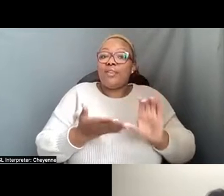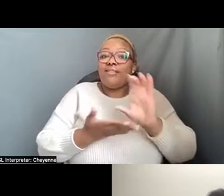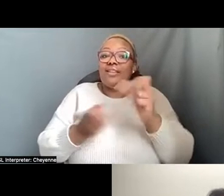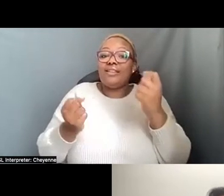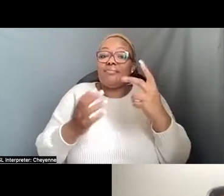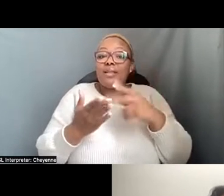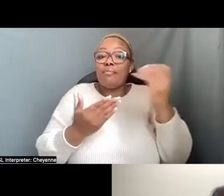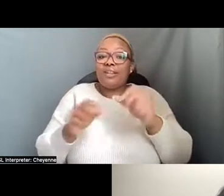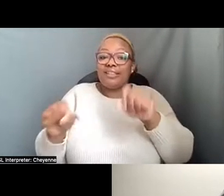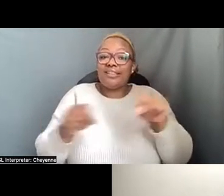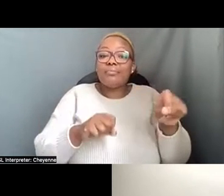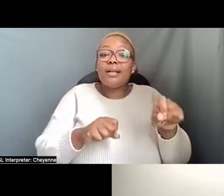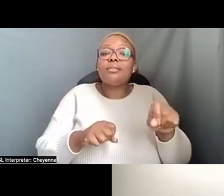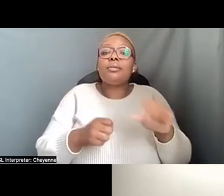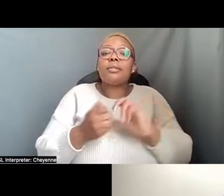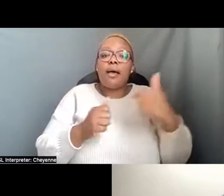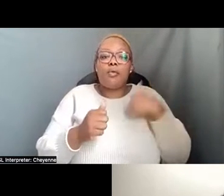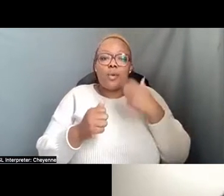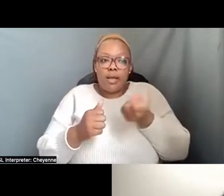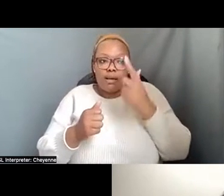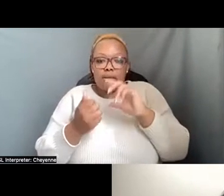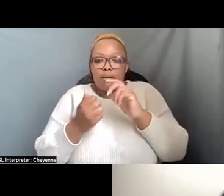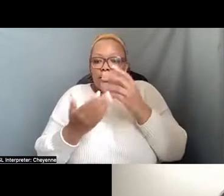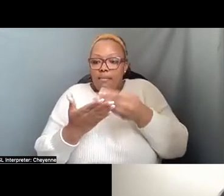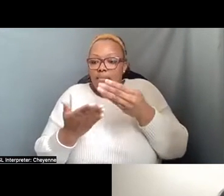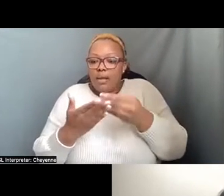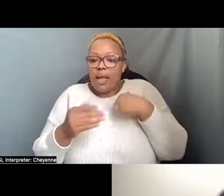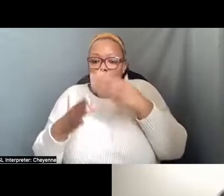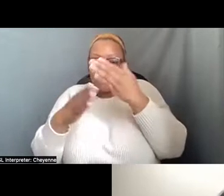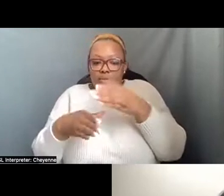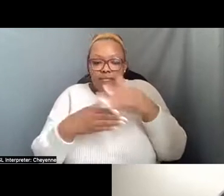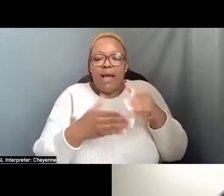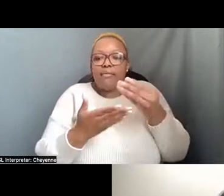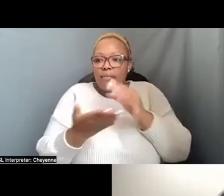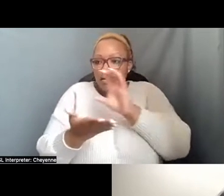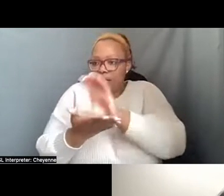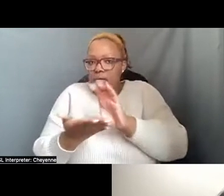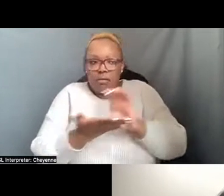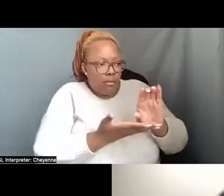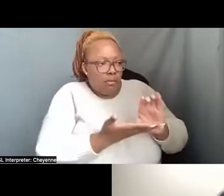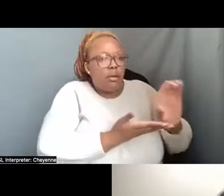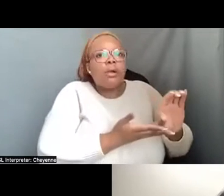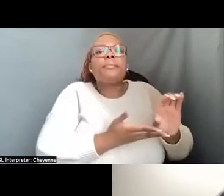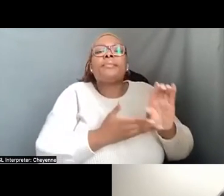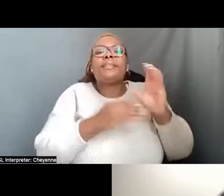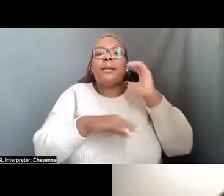So, how we understand how we divide up the funds that we have is kind of based on your budget and